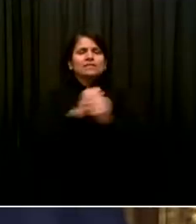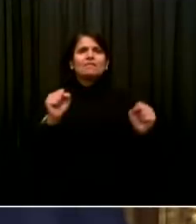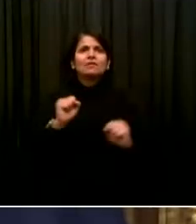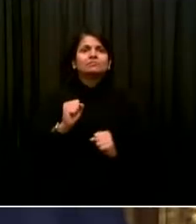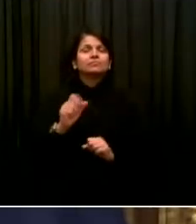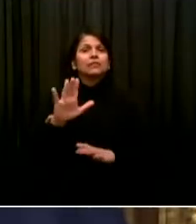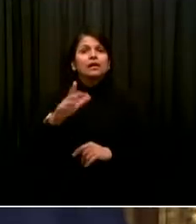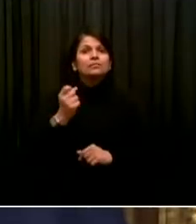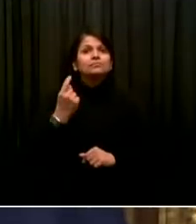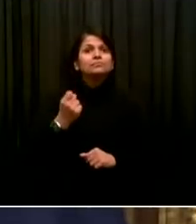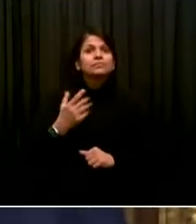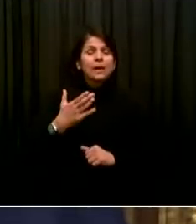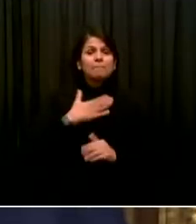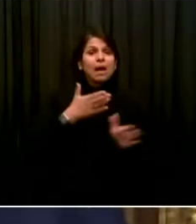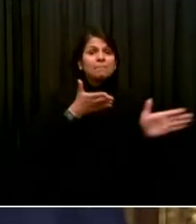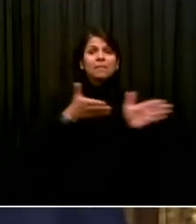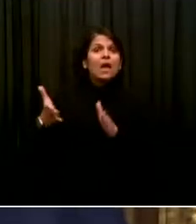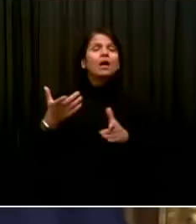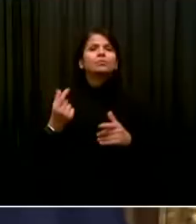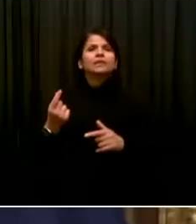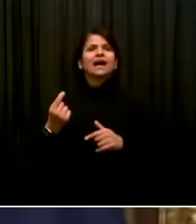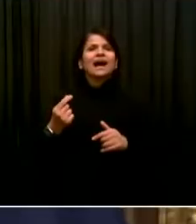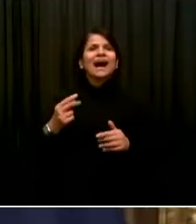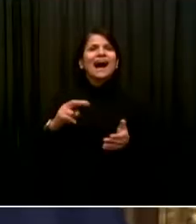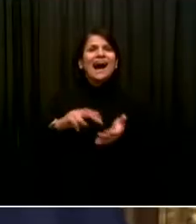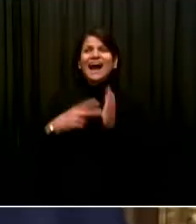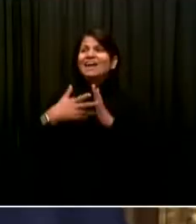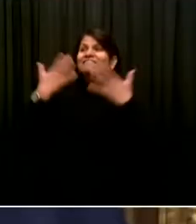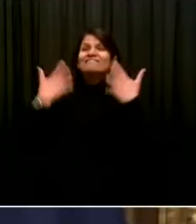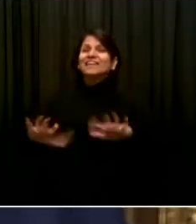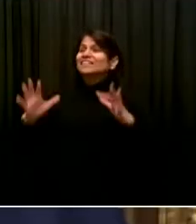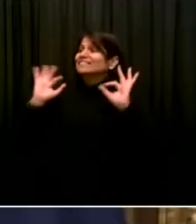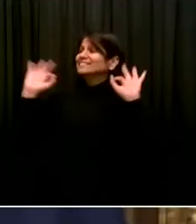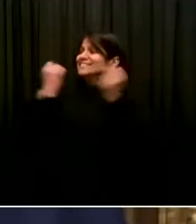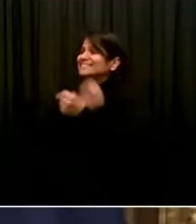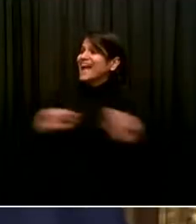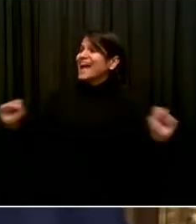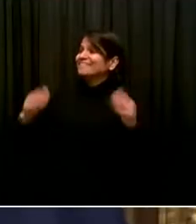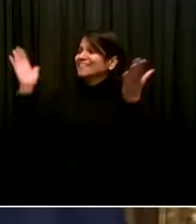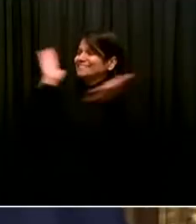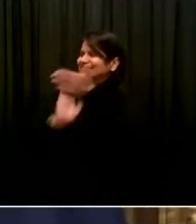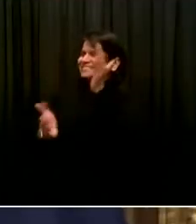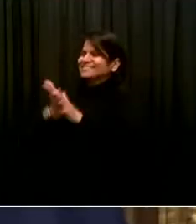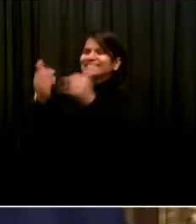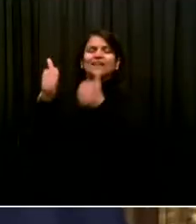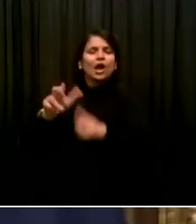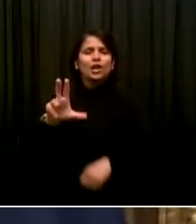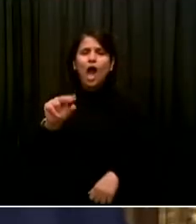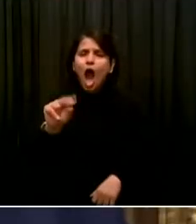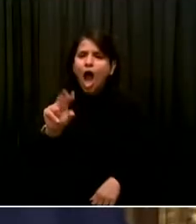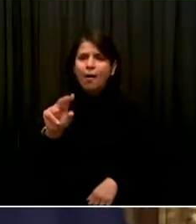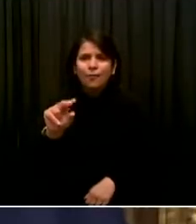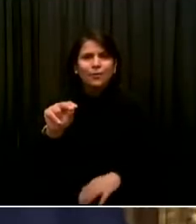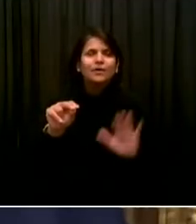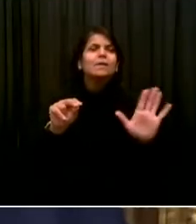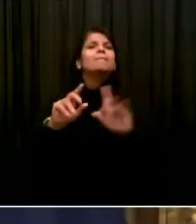N OTHIS. THIS BLUEPRINT TO END GUN VIOLENCE WILL NOT END THIS CRISIS OVERNIGHT. BUT IT WILL REPRESENT THE